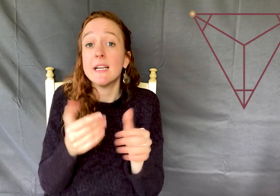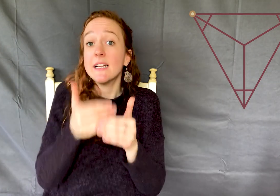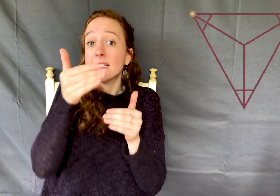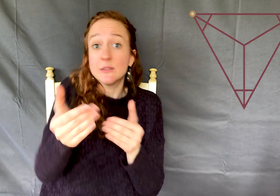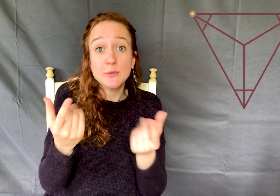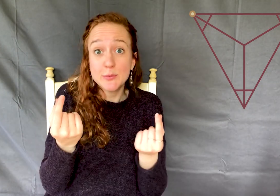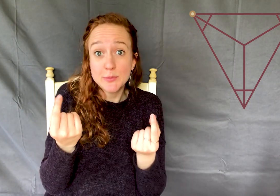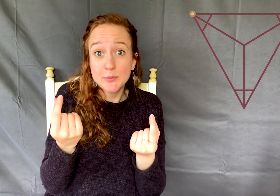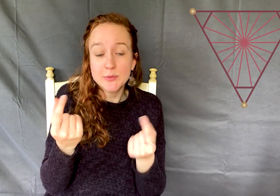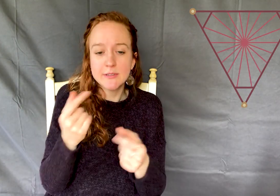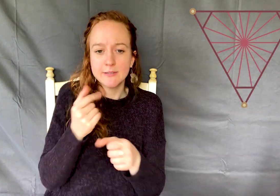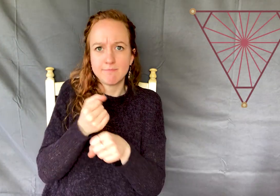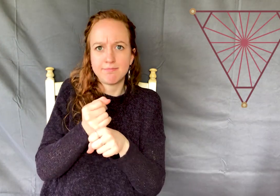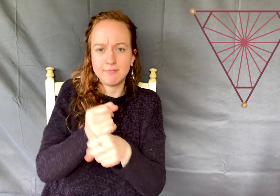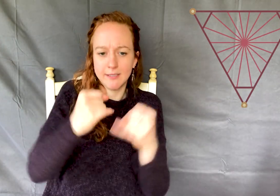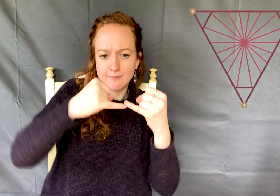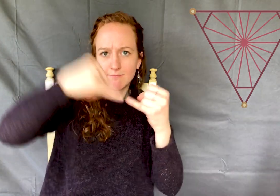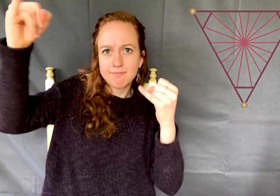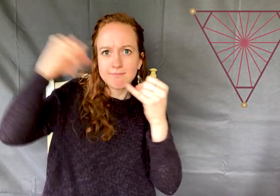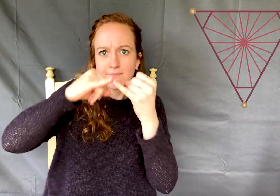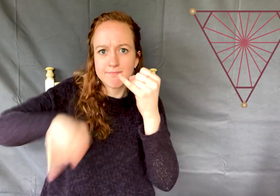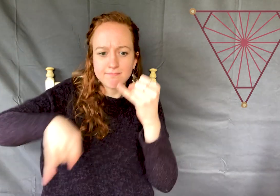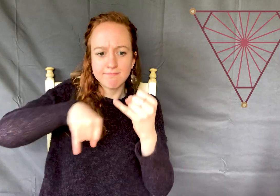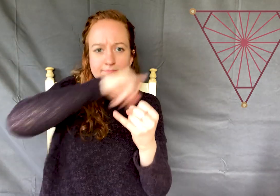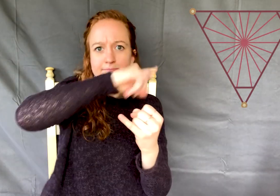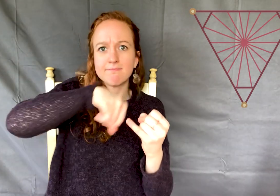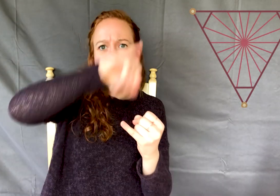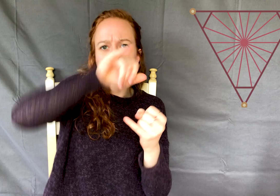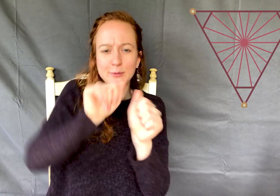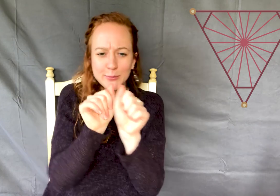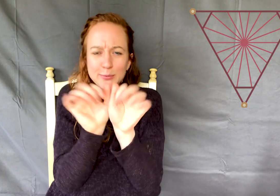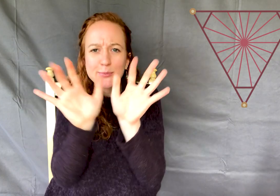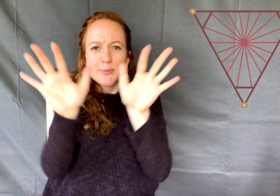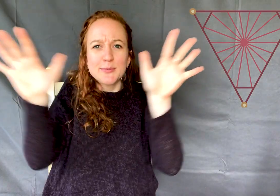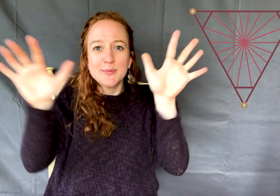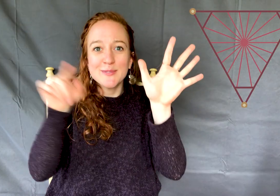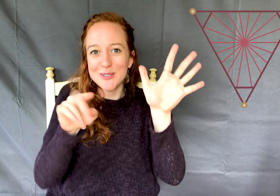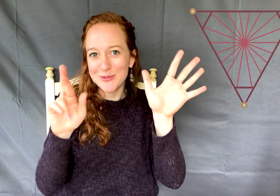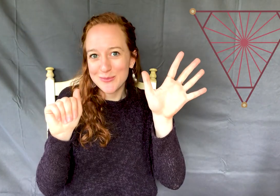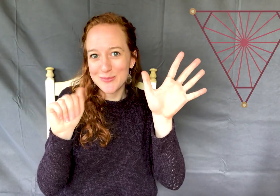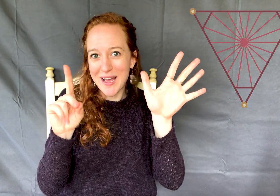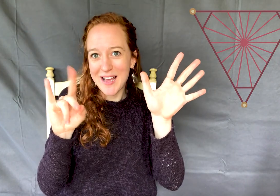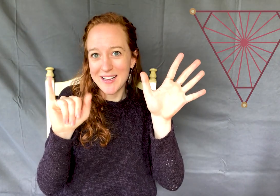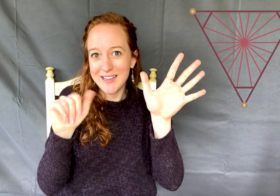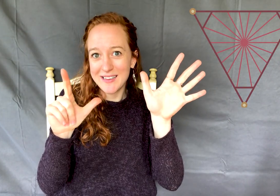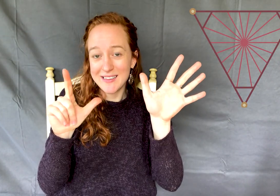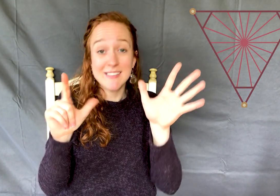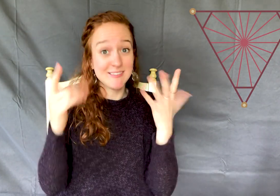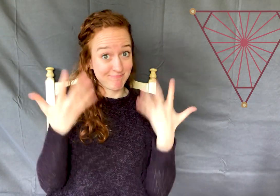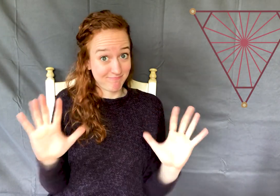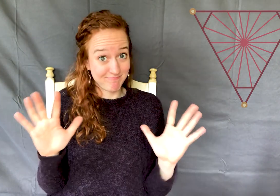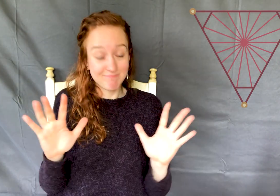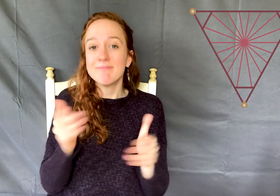From there, the spider creates radial spokes, radiating from the center.